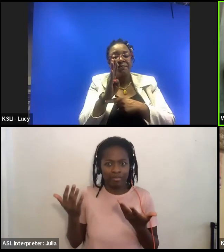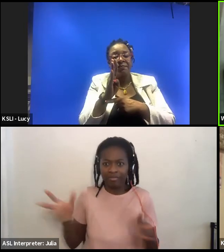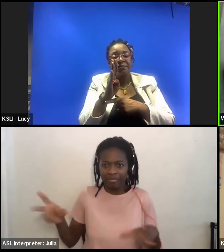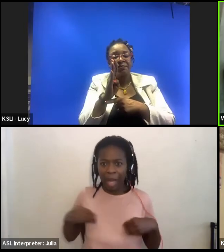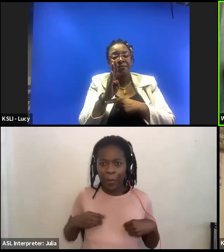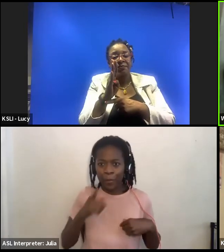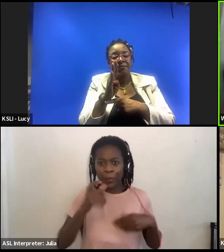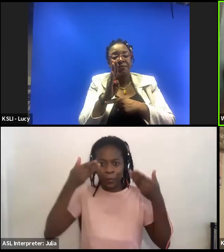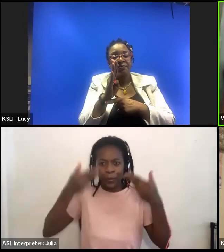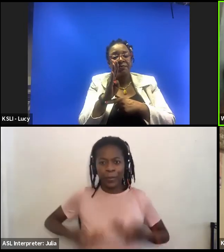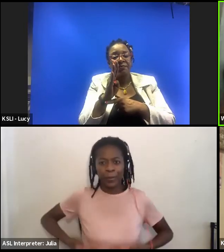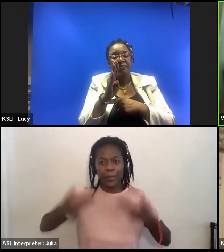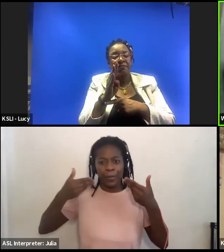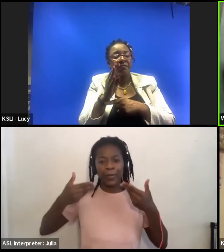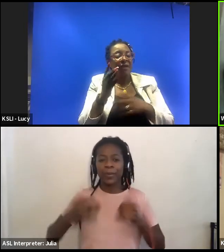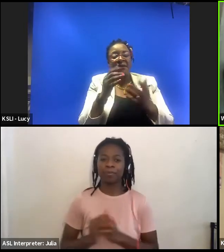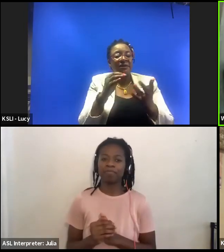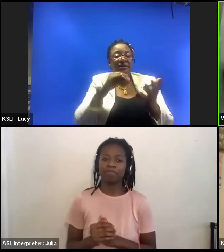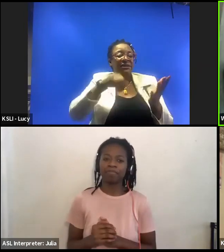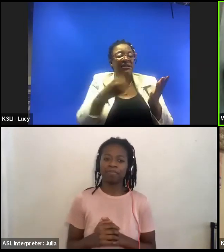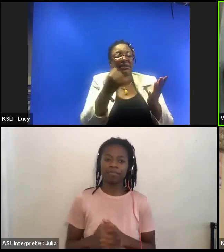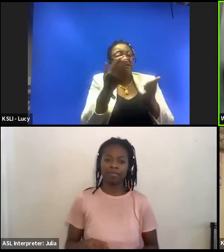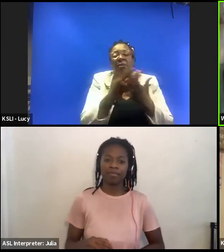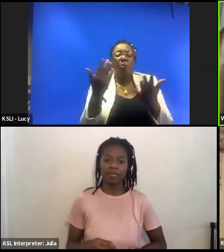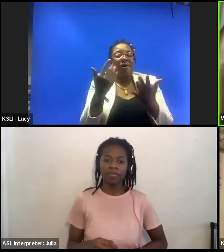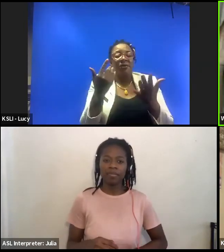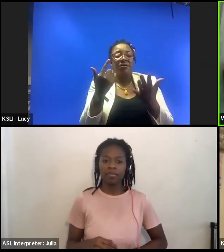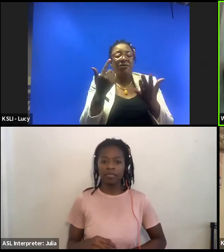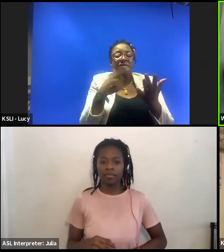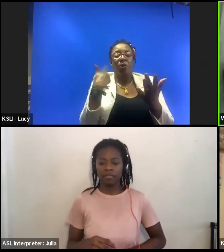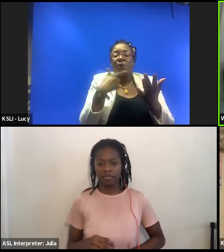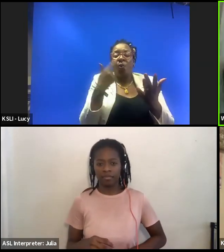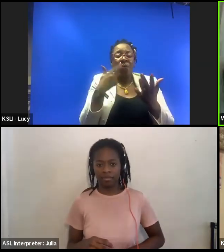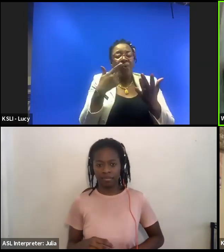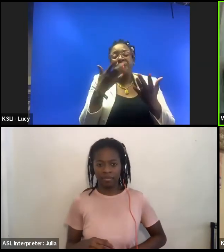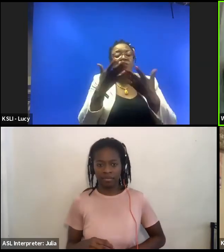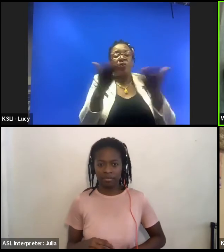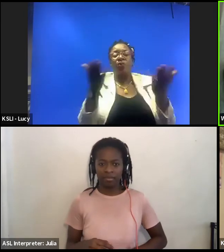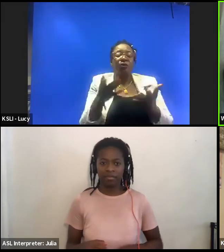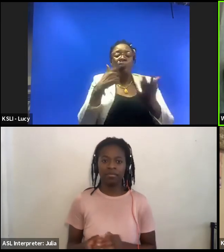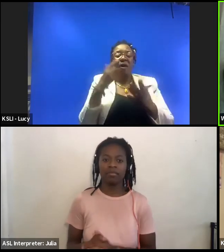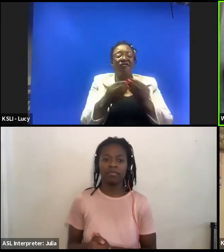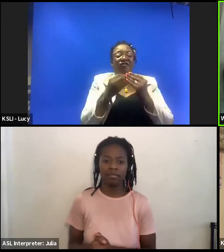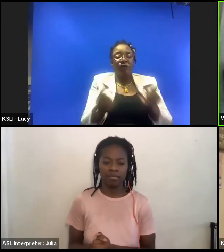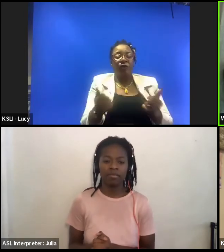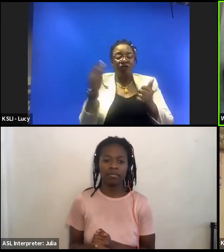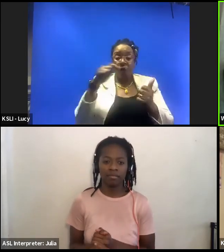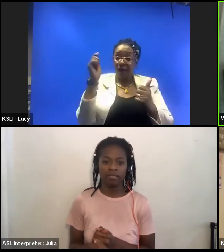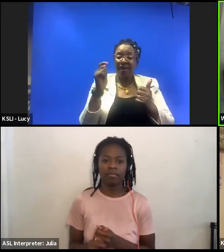and just summon all the heroines that have fought for Kenya and for the world.